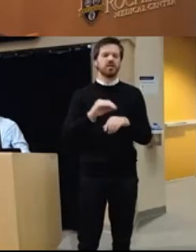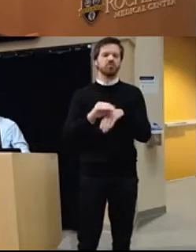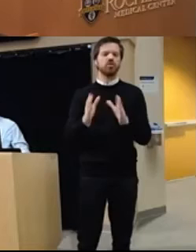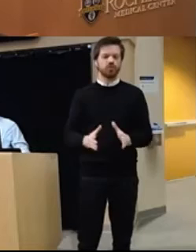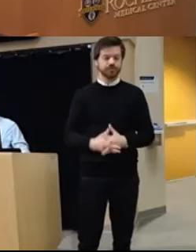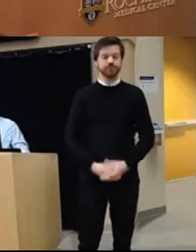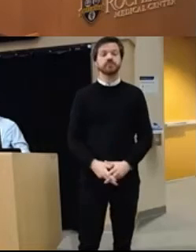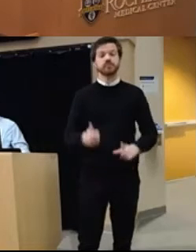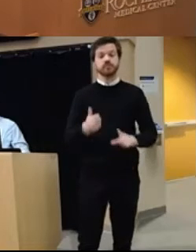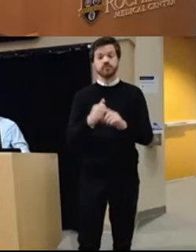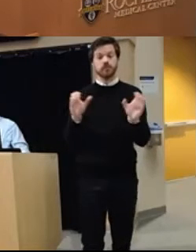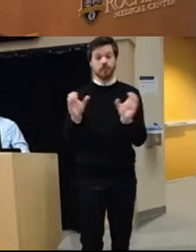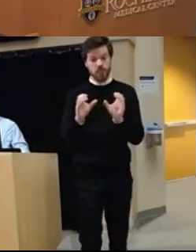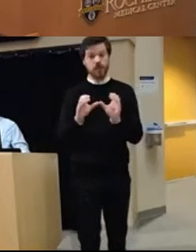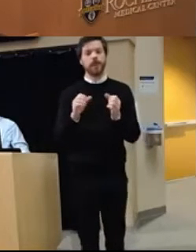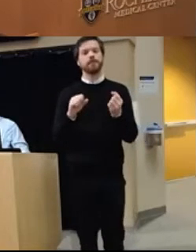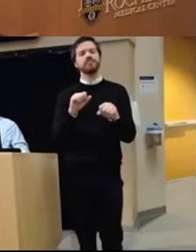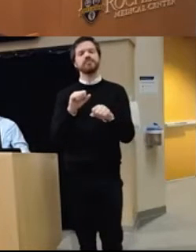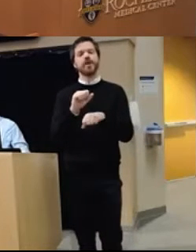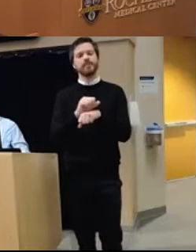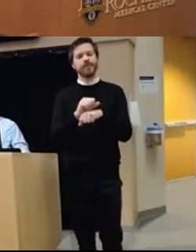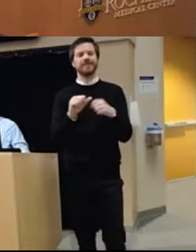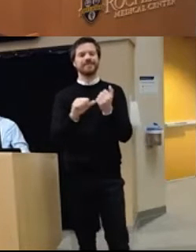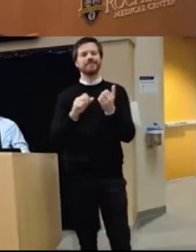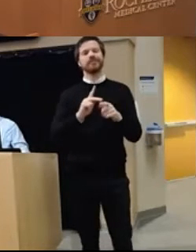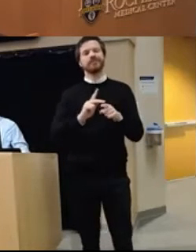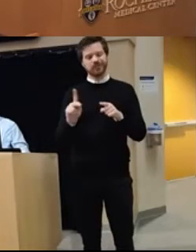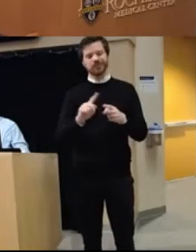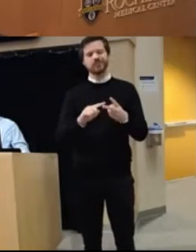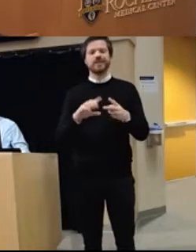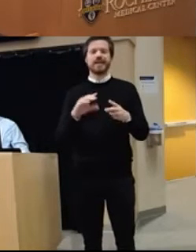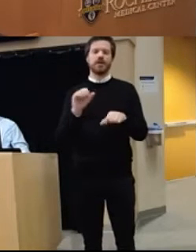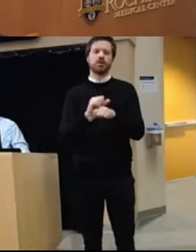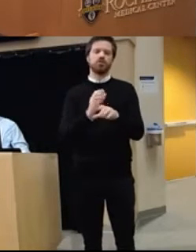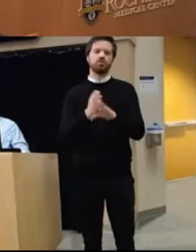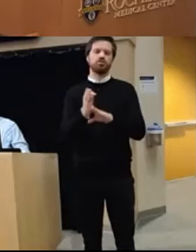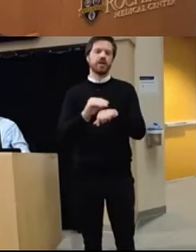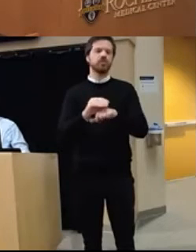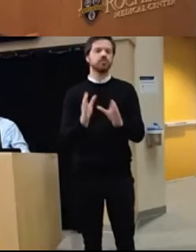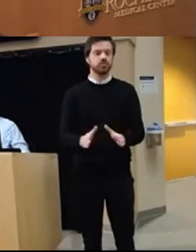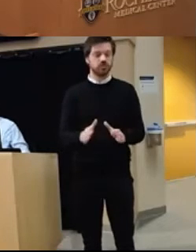certified employee assistance professional and a certified career counselor prior to joining the